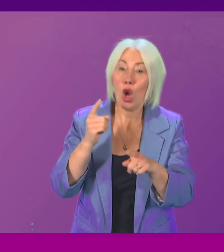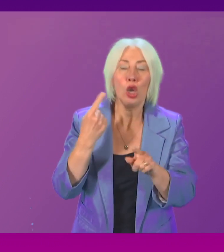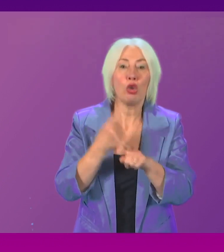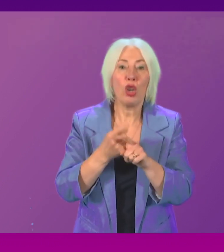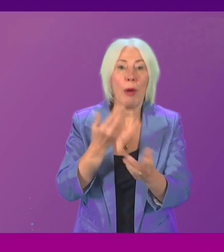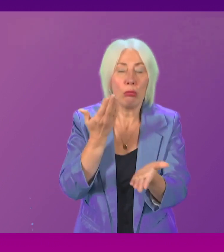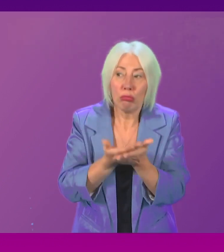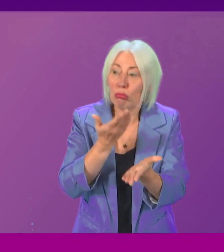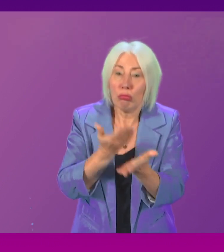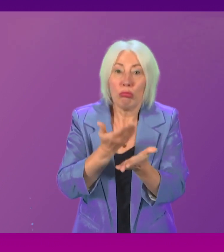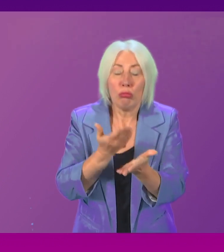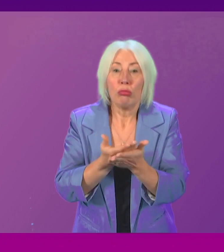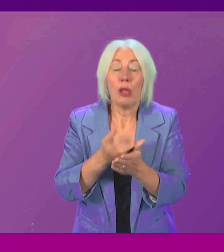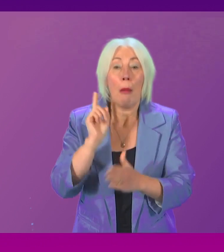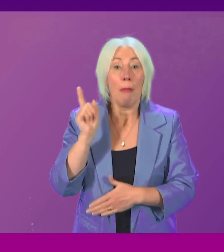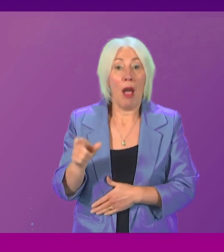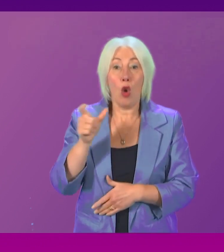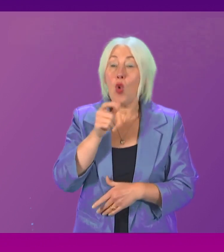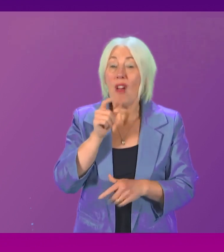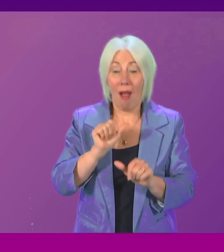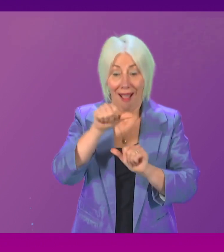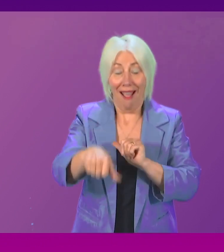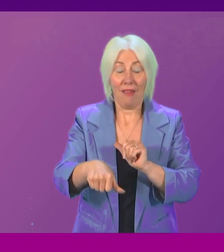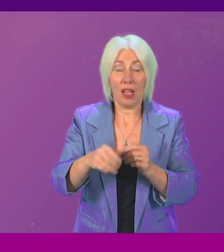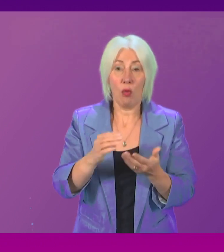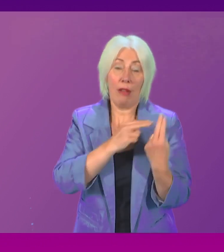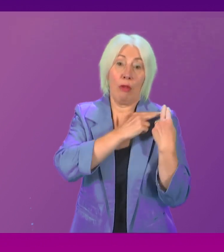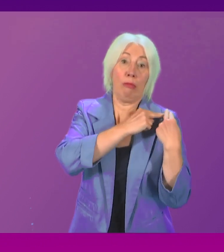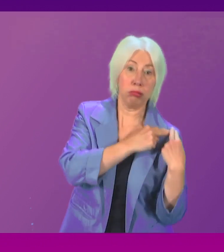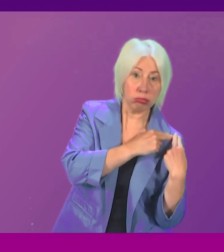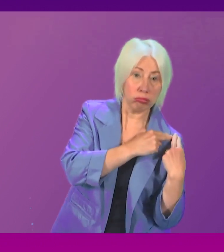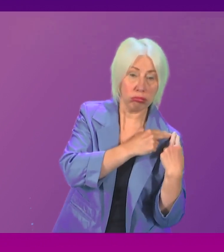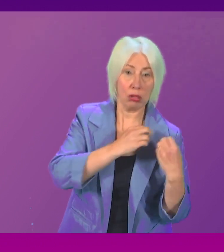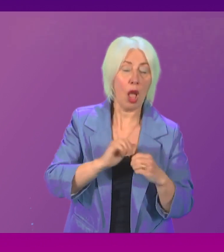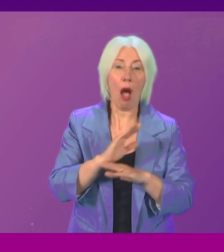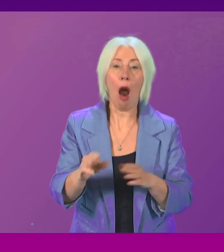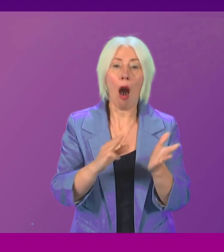Her successor will inherit the SNP’s woeful record, but they will not inherit her mandate.